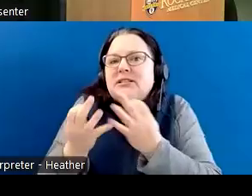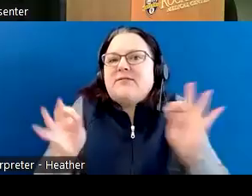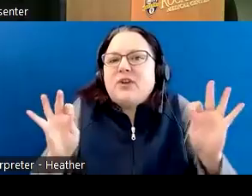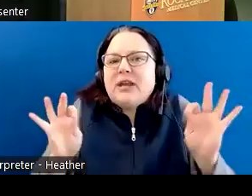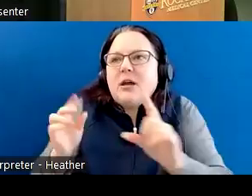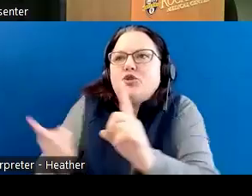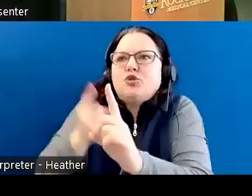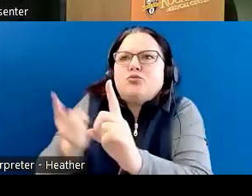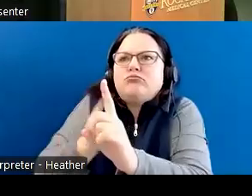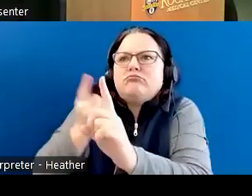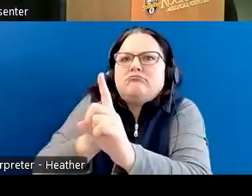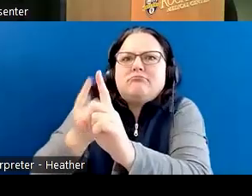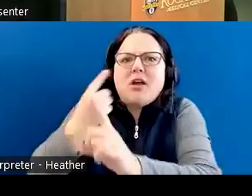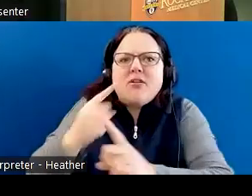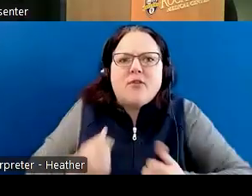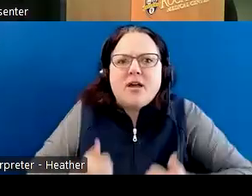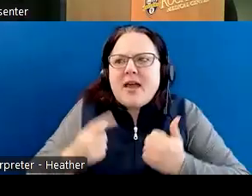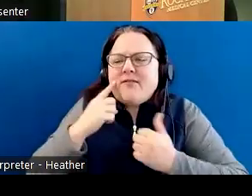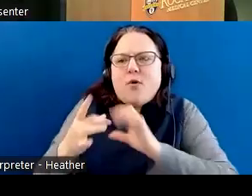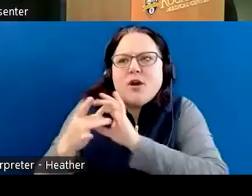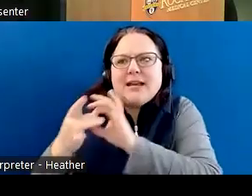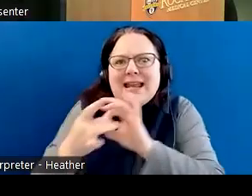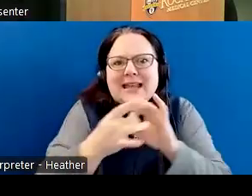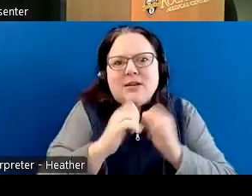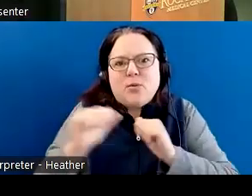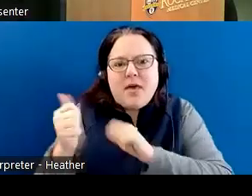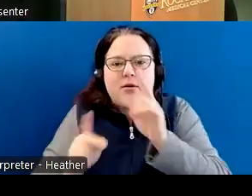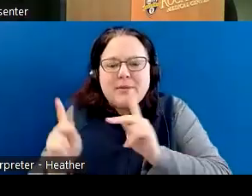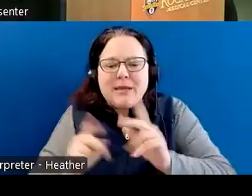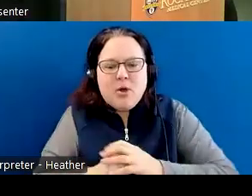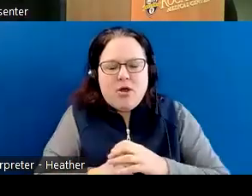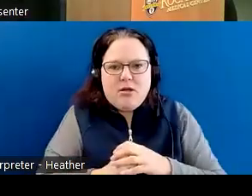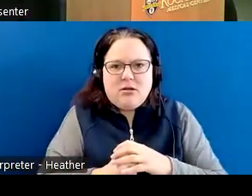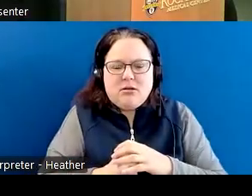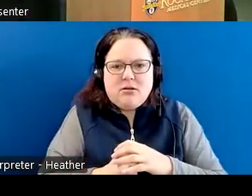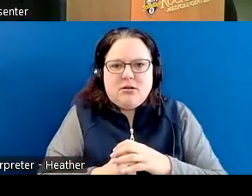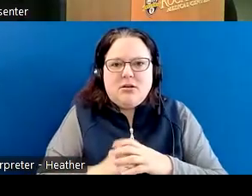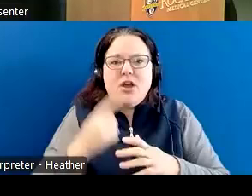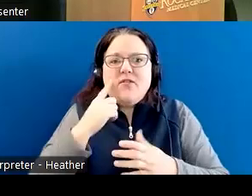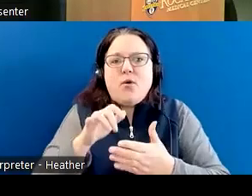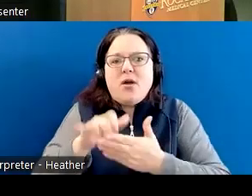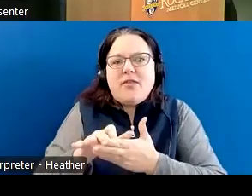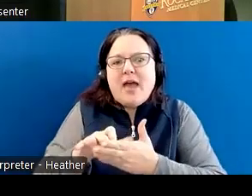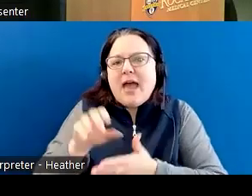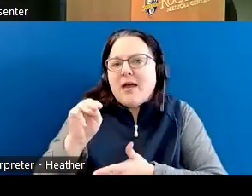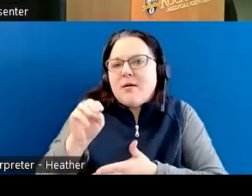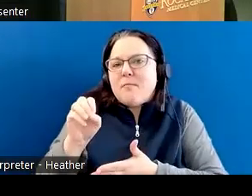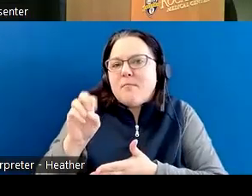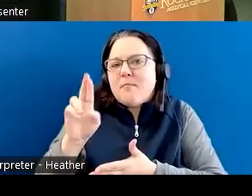that leads to intimate connections with others. So with moral agency she found at the foreground